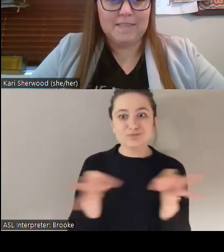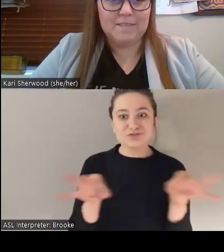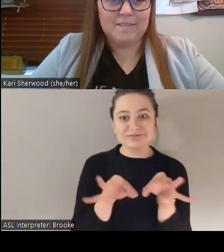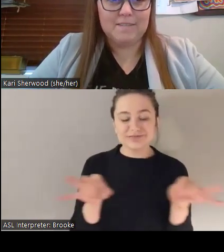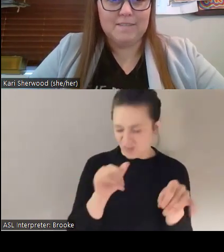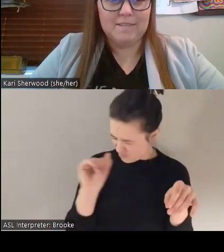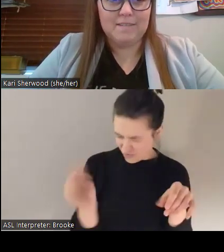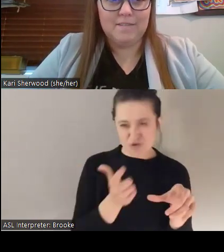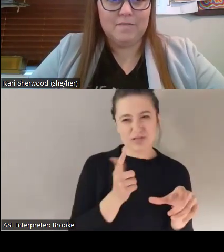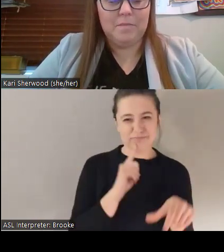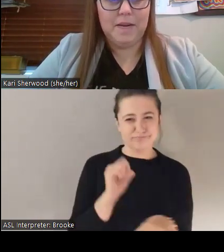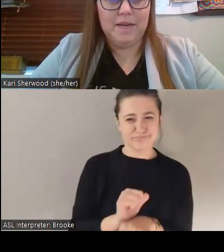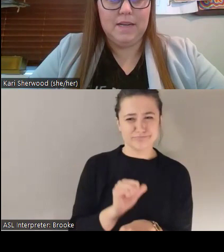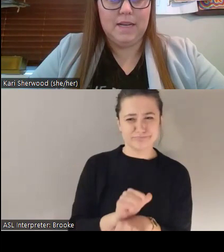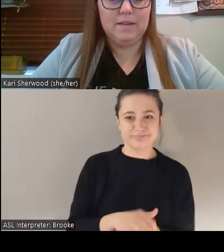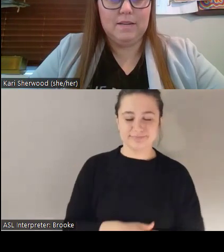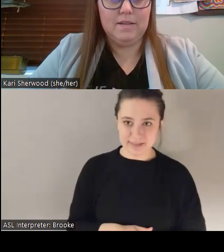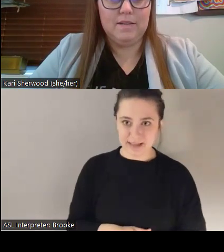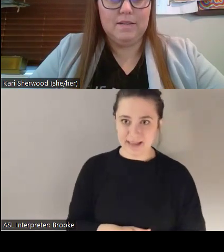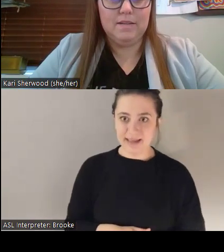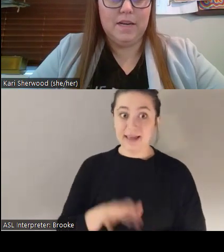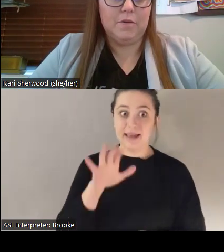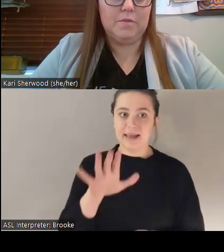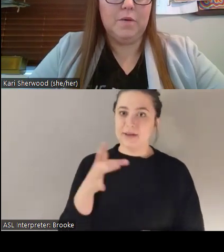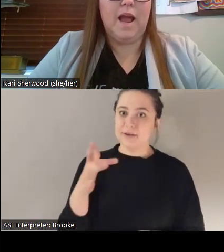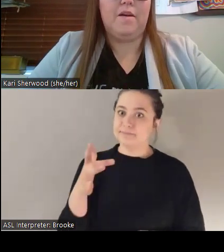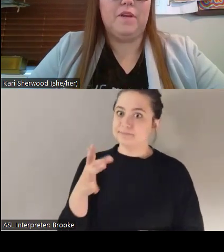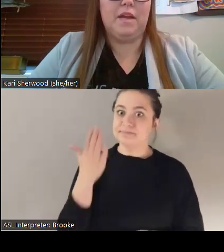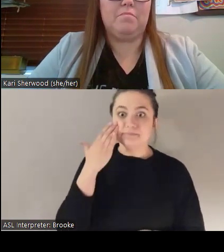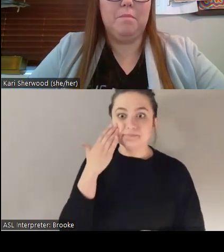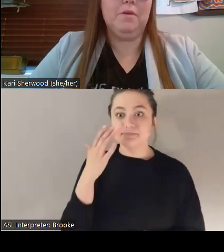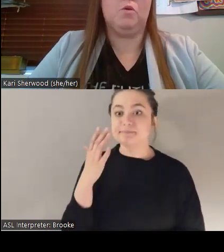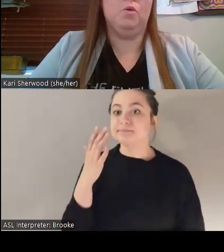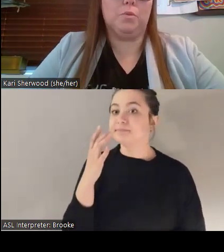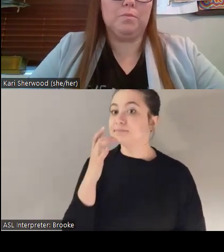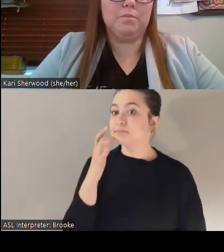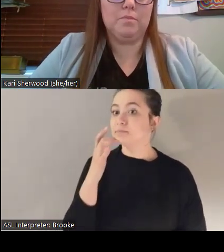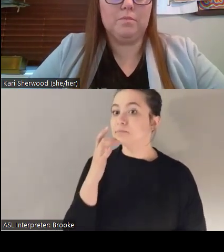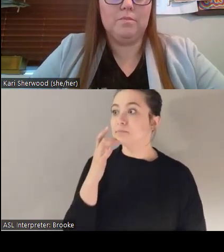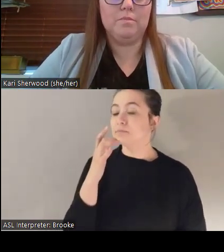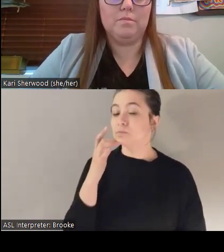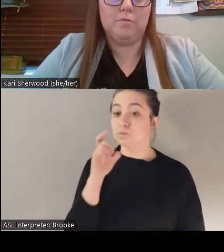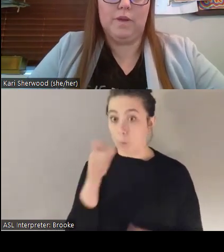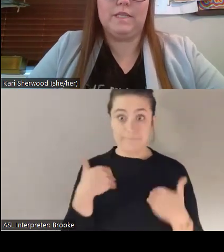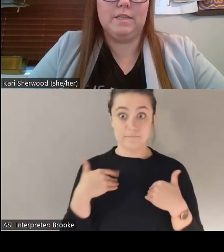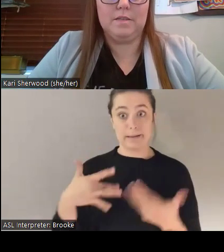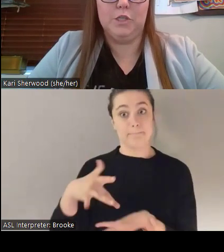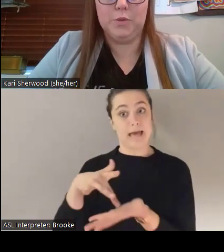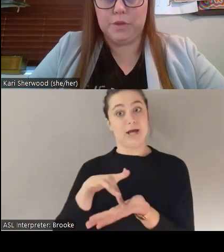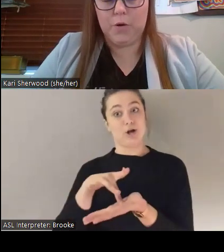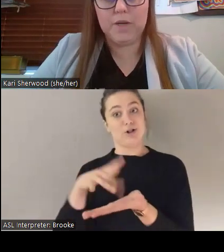And we, you know, don't have a medical reason to do so;